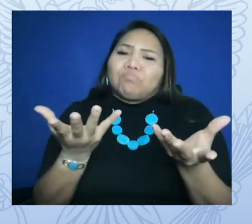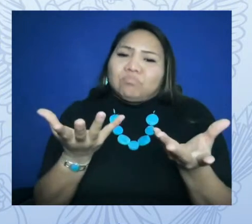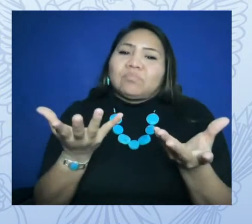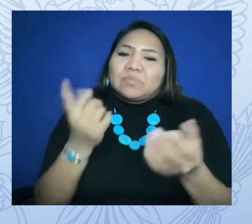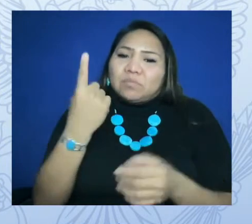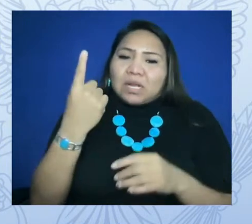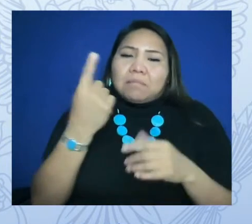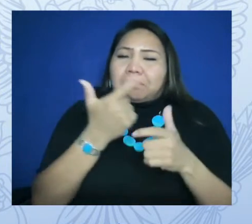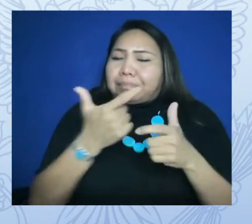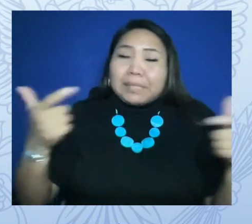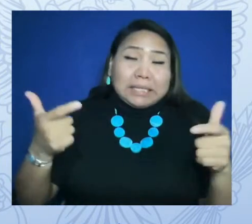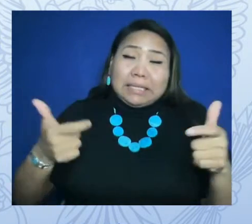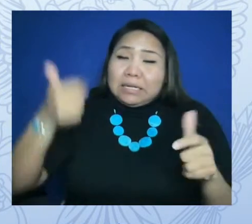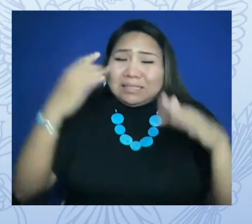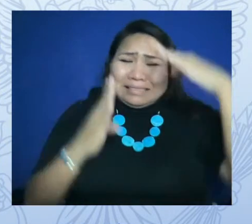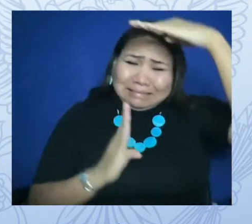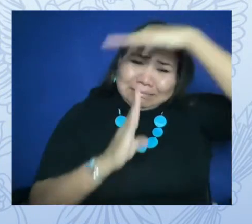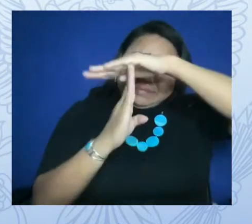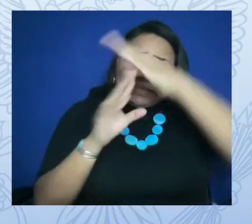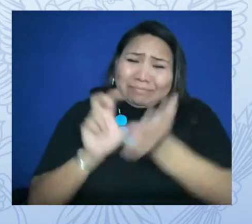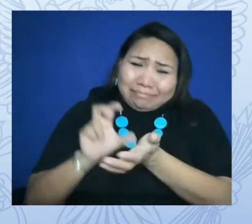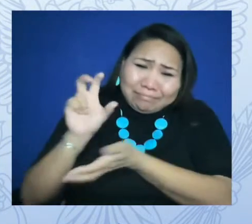for native communities in history